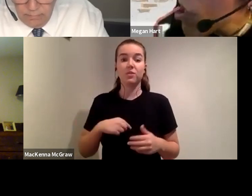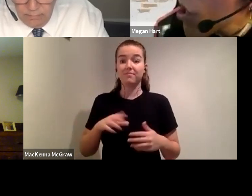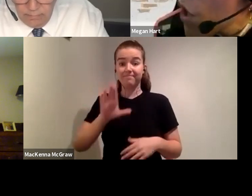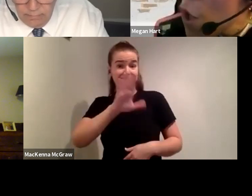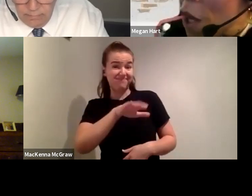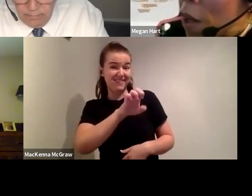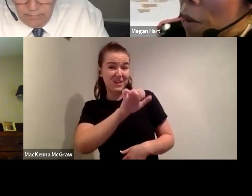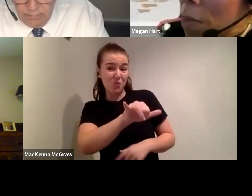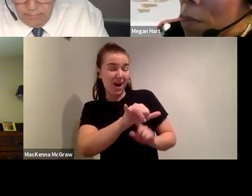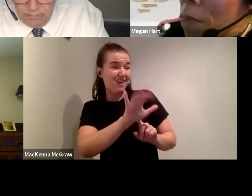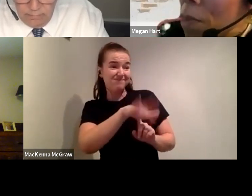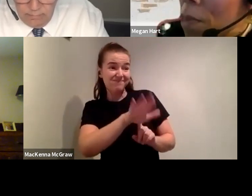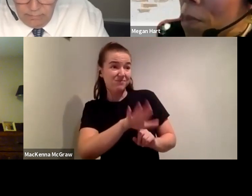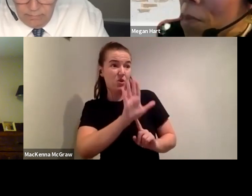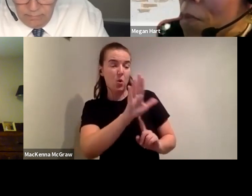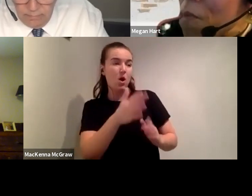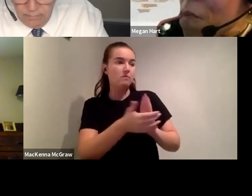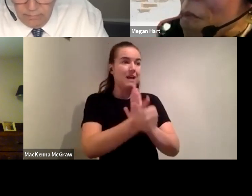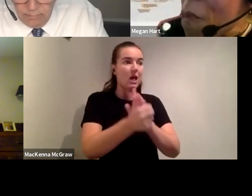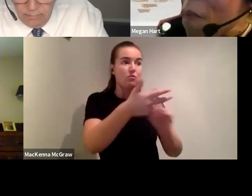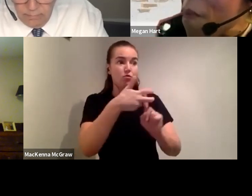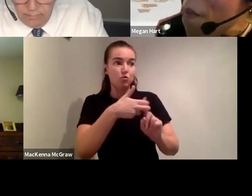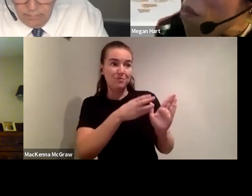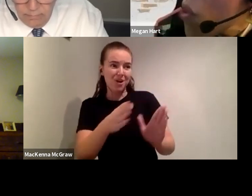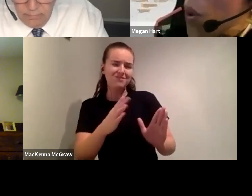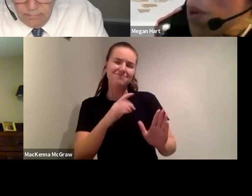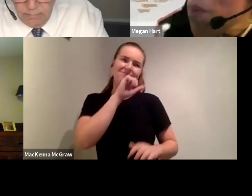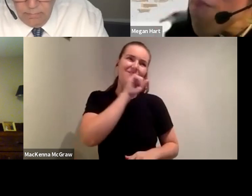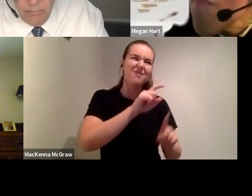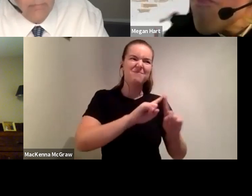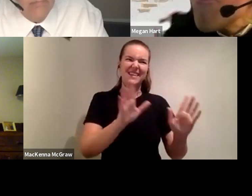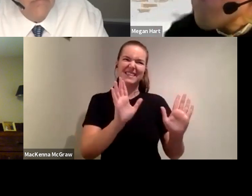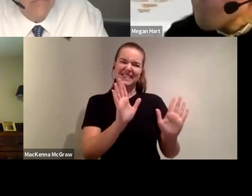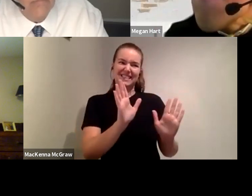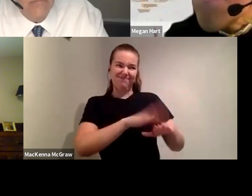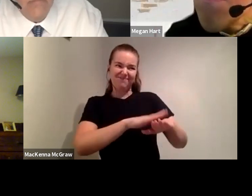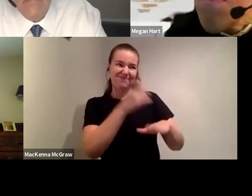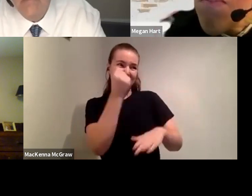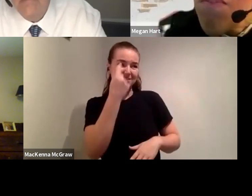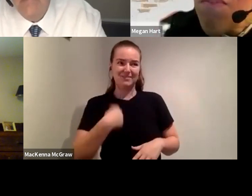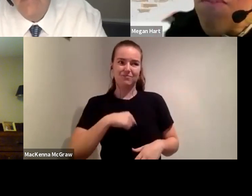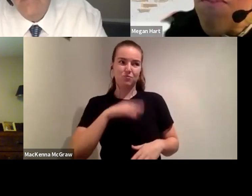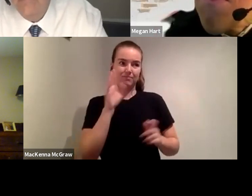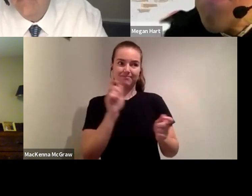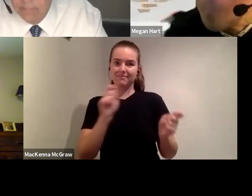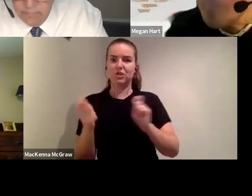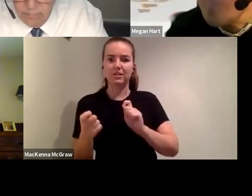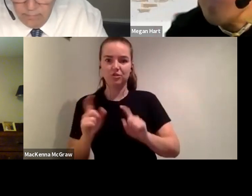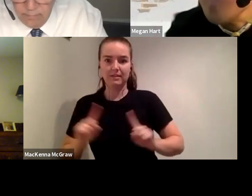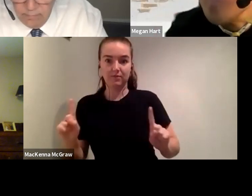I wanted to mention some specific things that we have done.